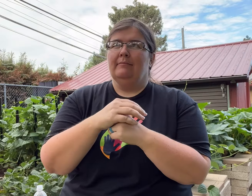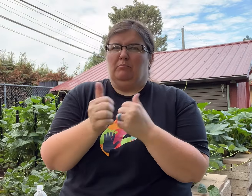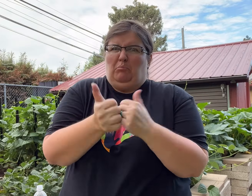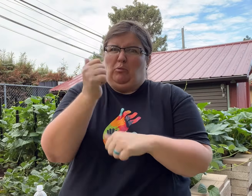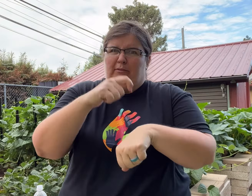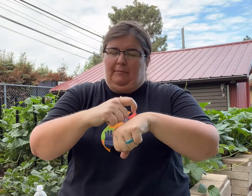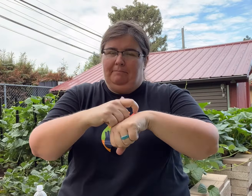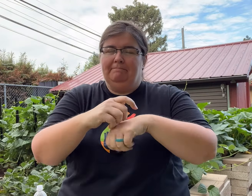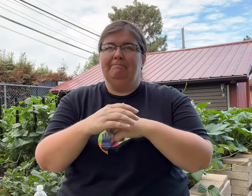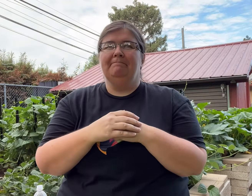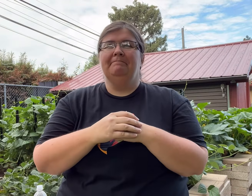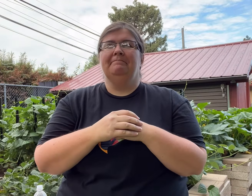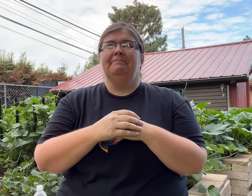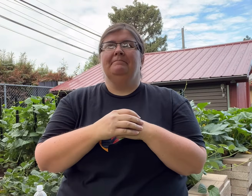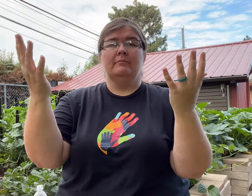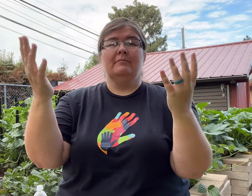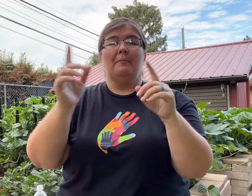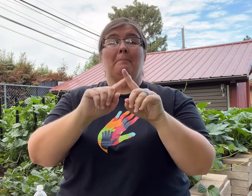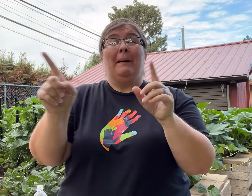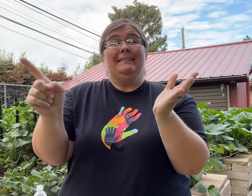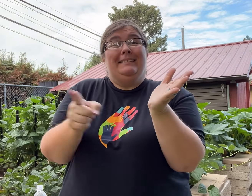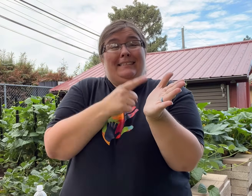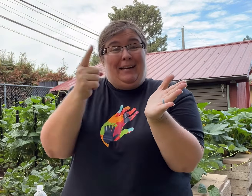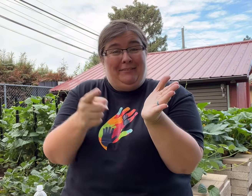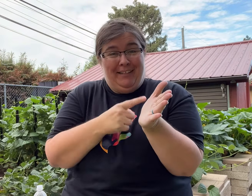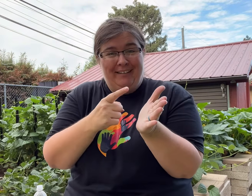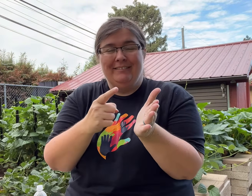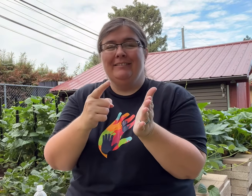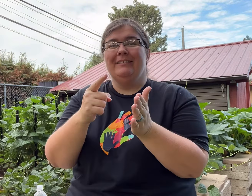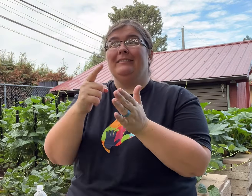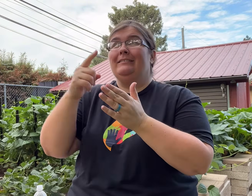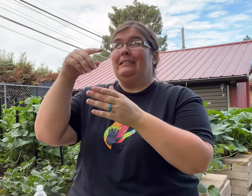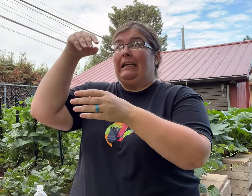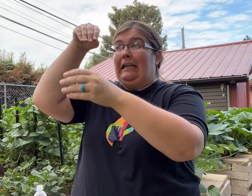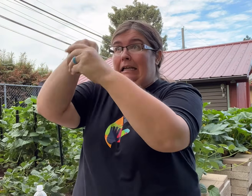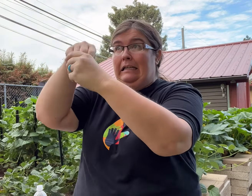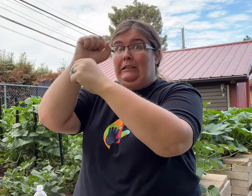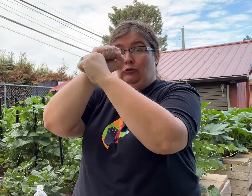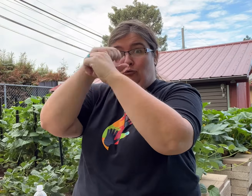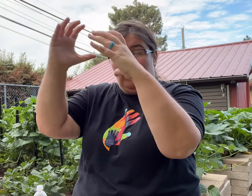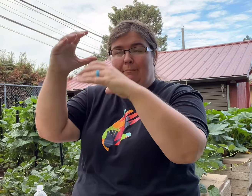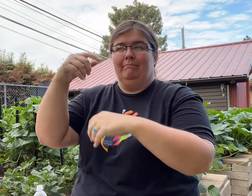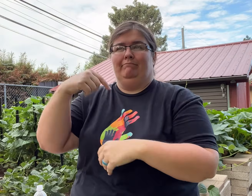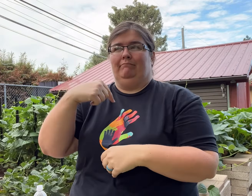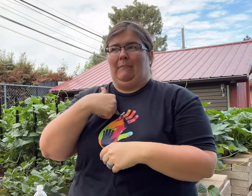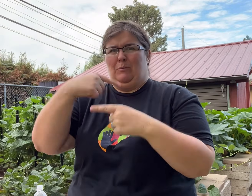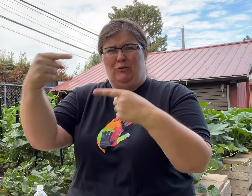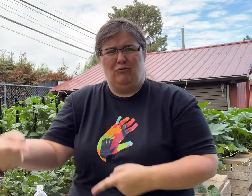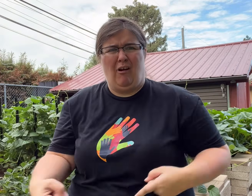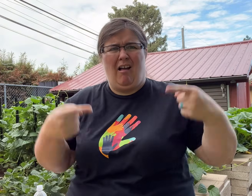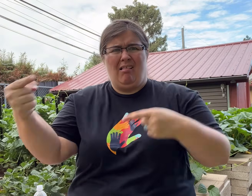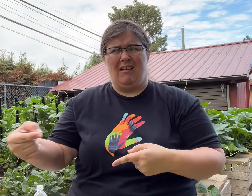I dream in sign most of the time, but sometimes I'll be in a dream and I'm signing away,